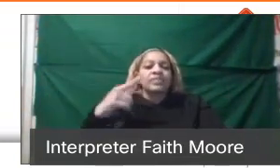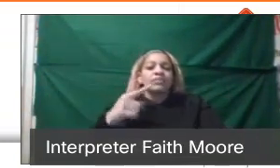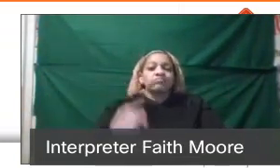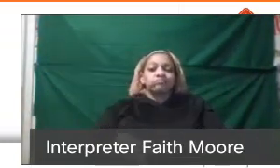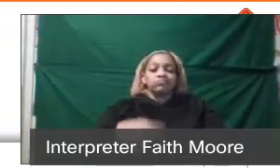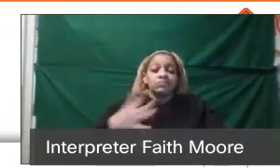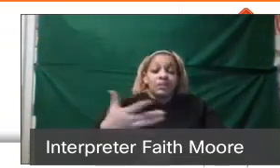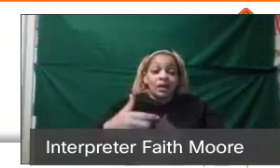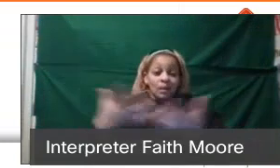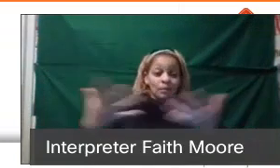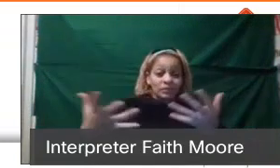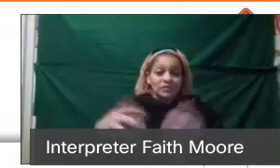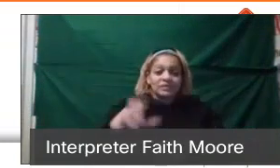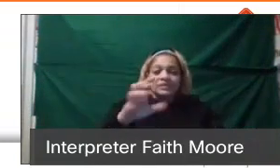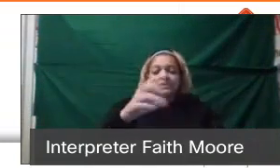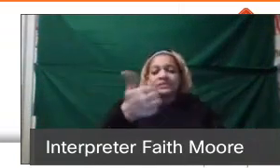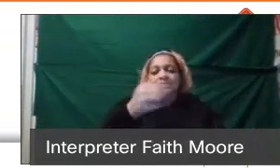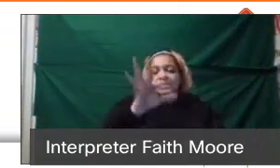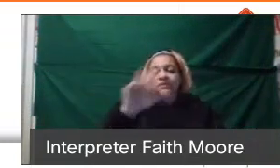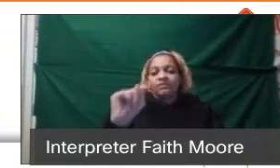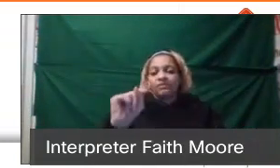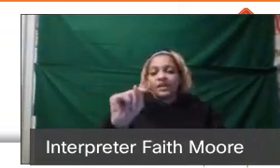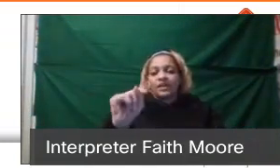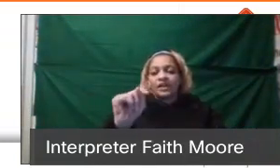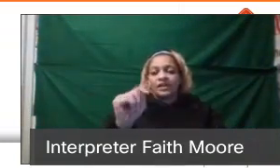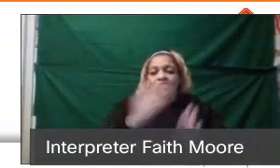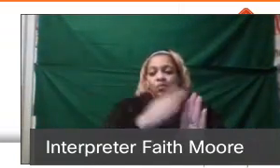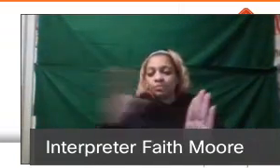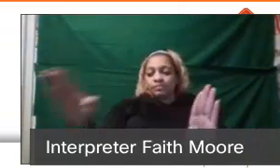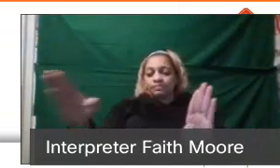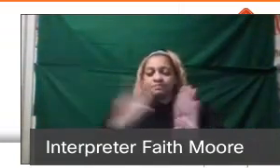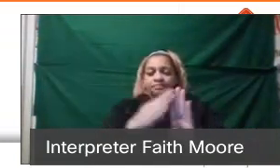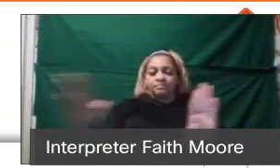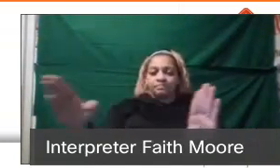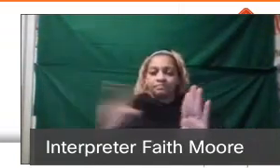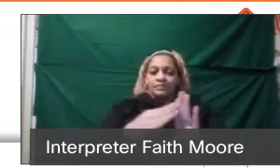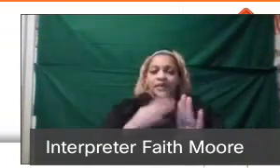Wide, but I think a 1 quick buffer to the wall, the barrier is 15 inches wide.